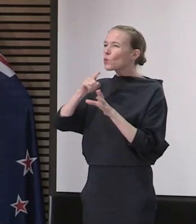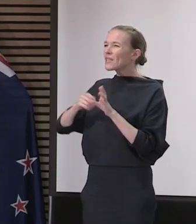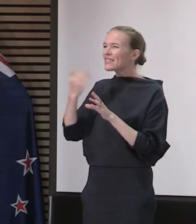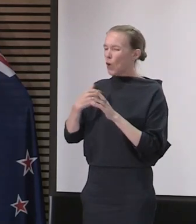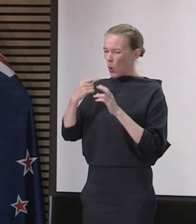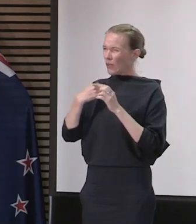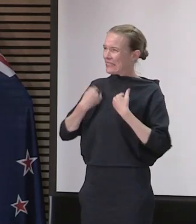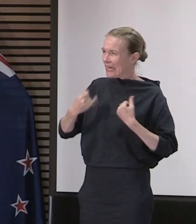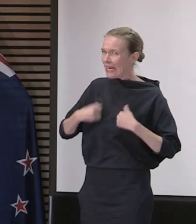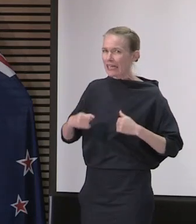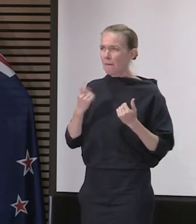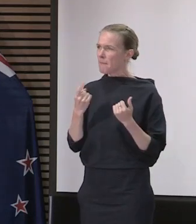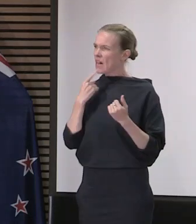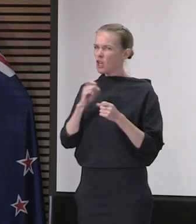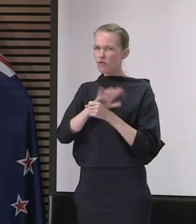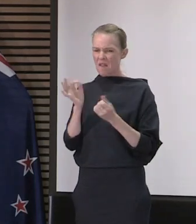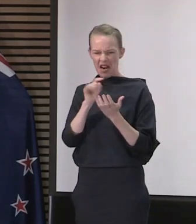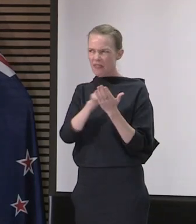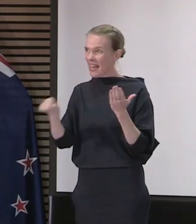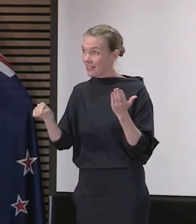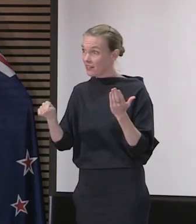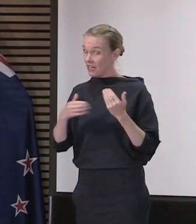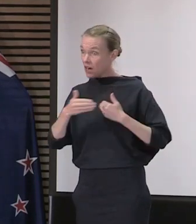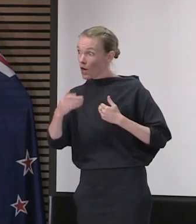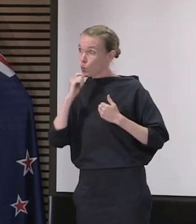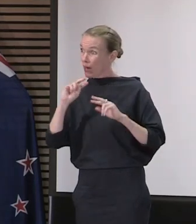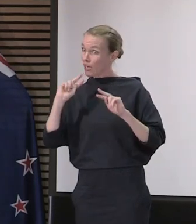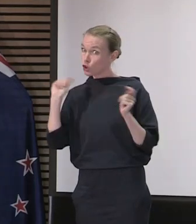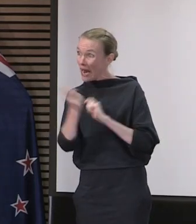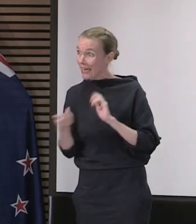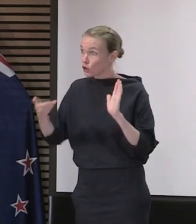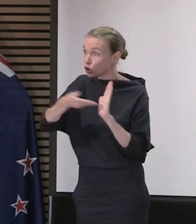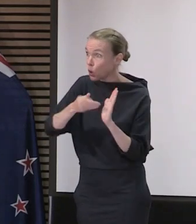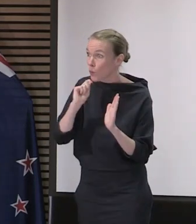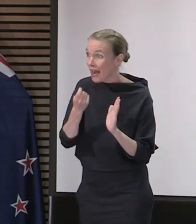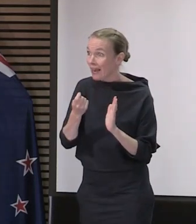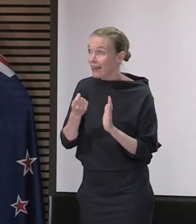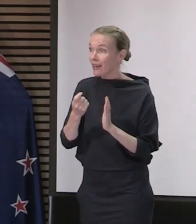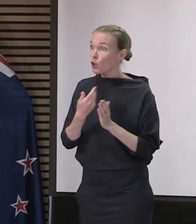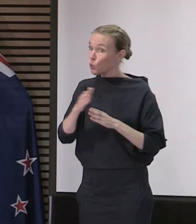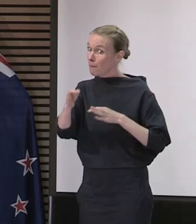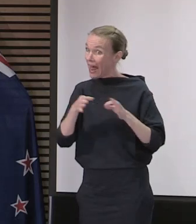preparing for a wider range of pandemic, not just coronavirus